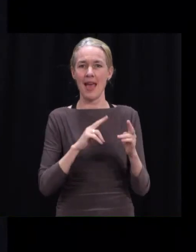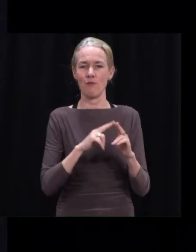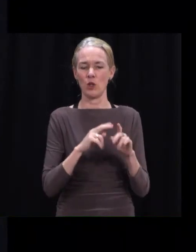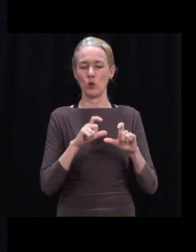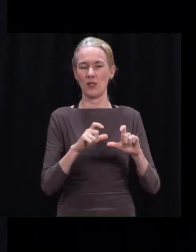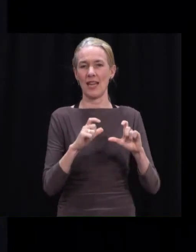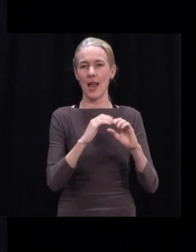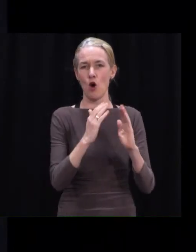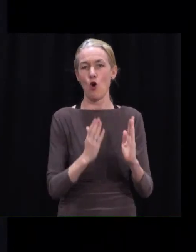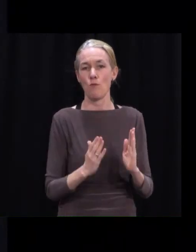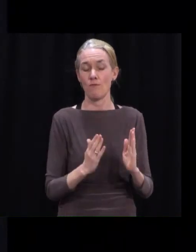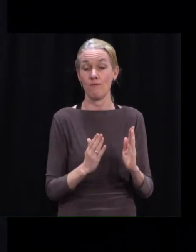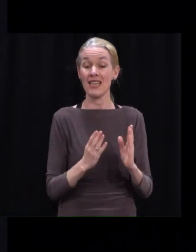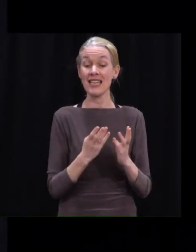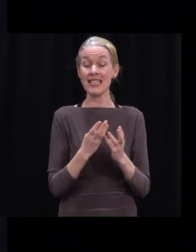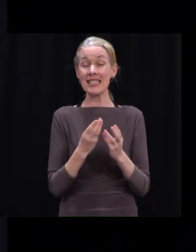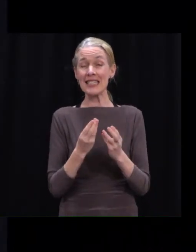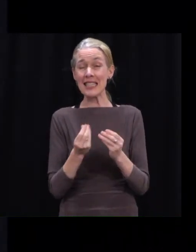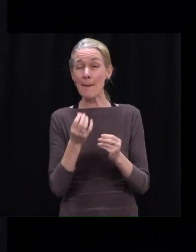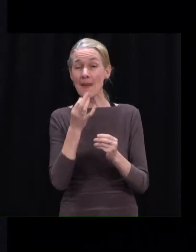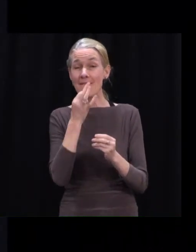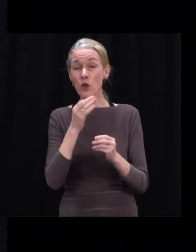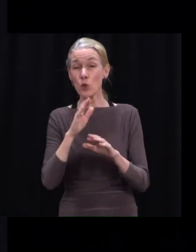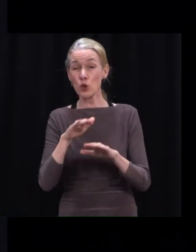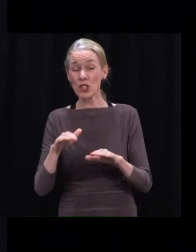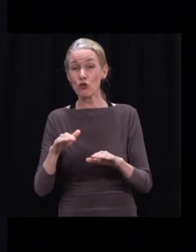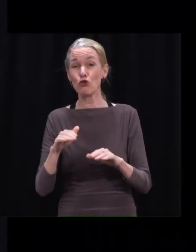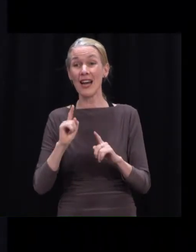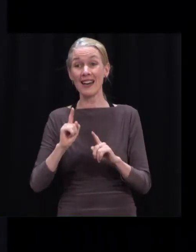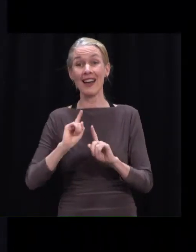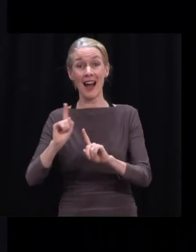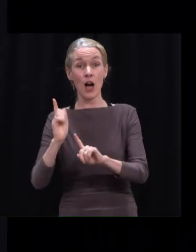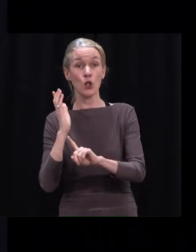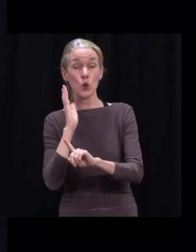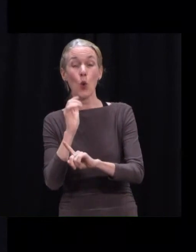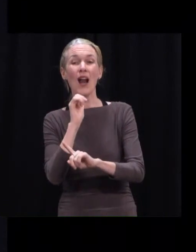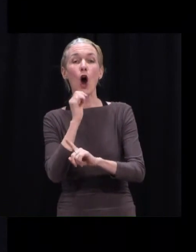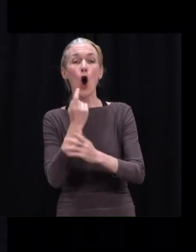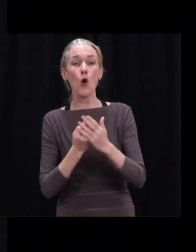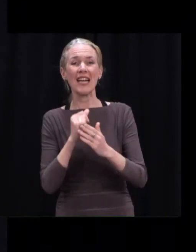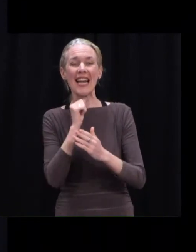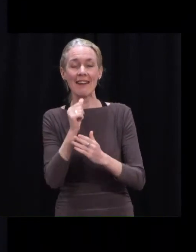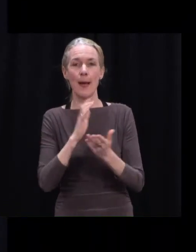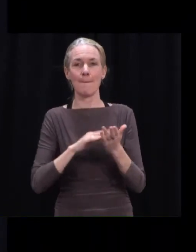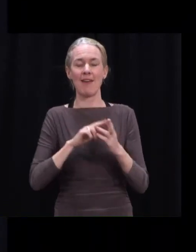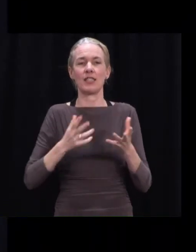possible, keep your social